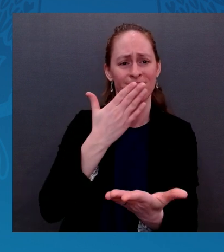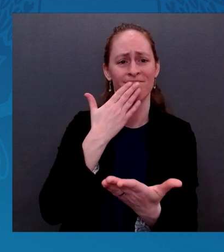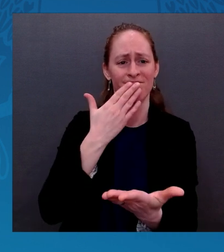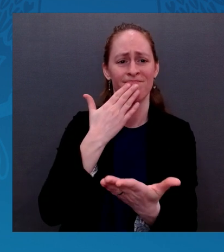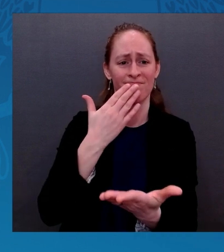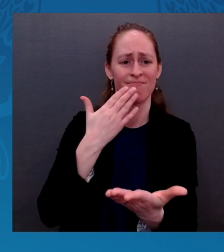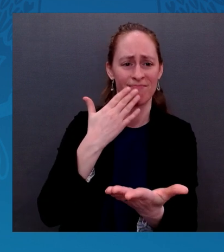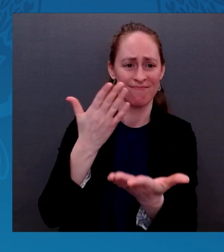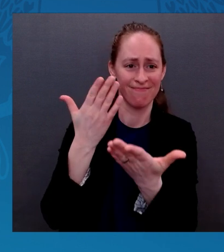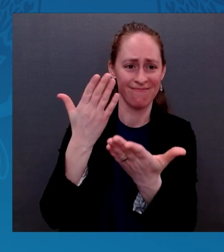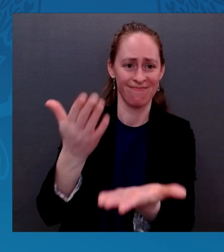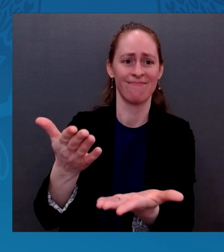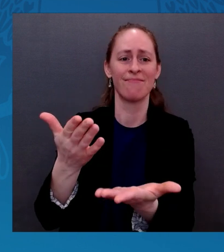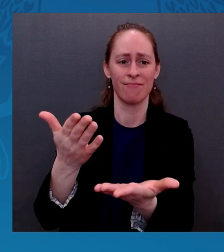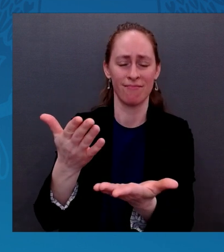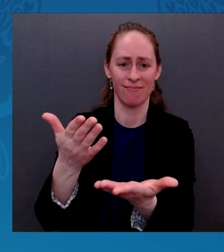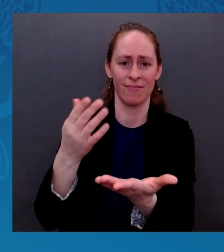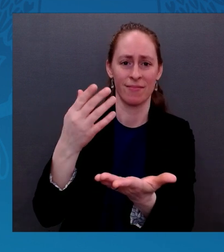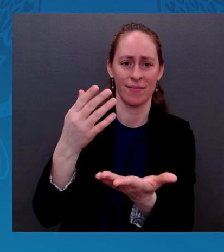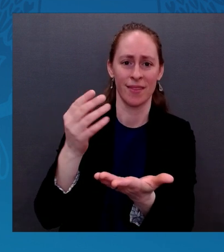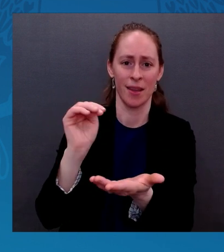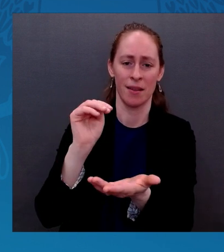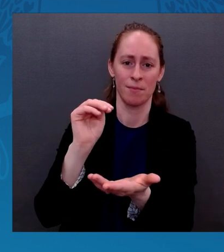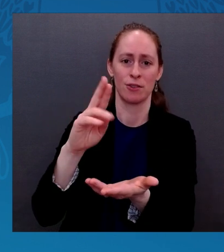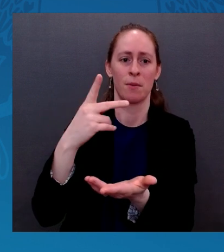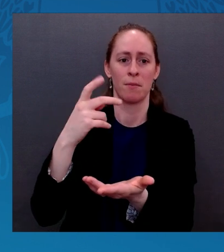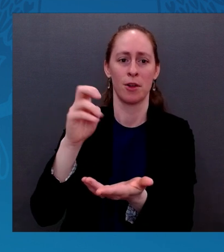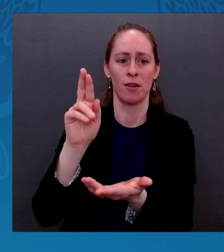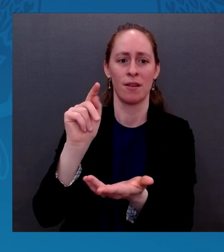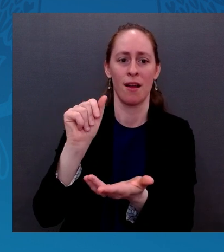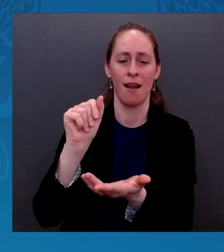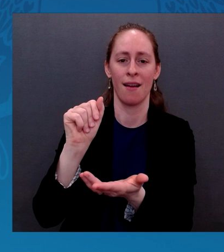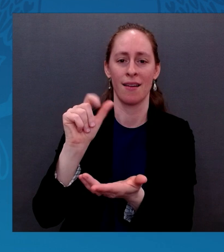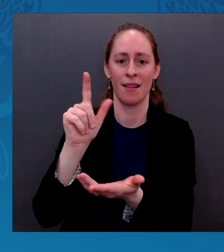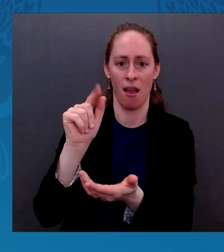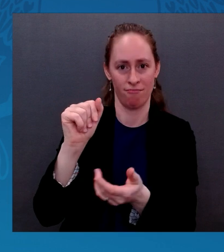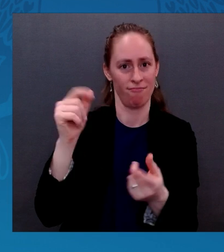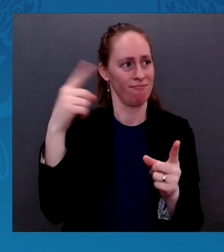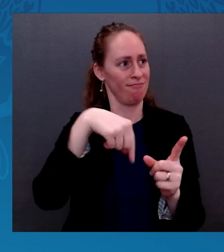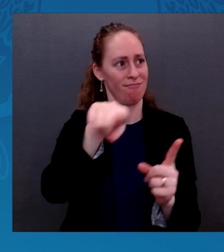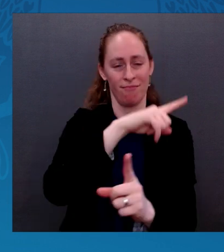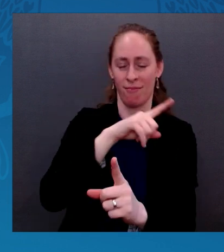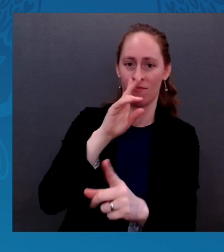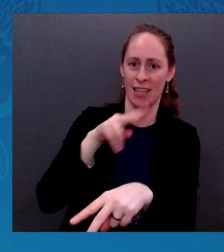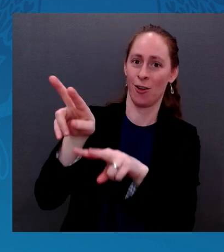a real role model for the importance of this work, but also the significance of the training